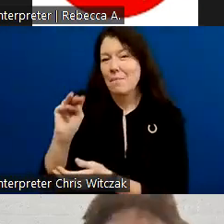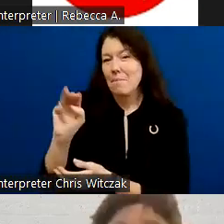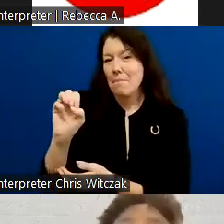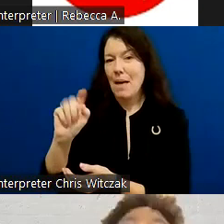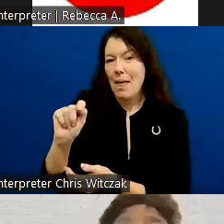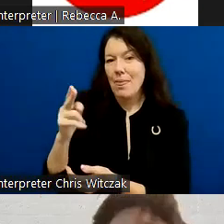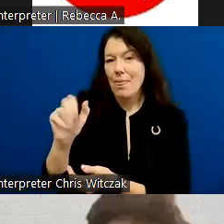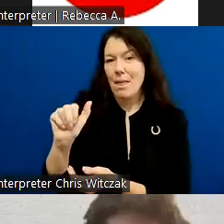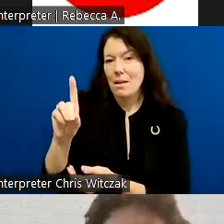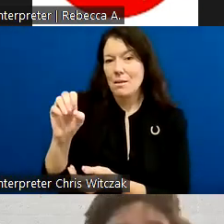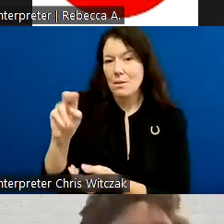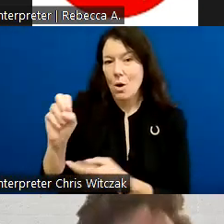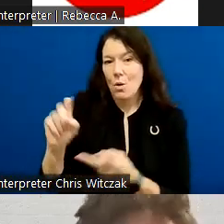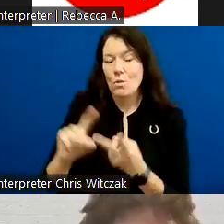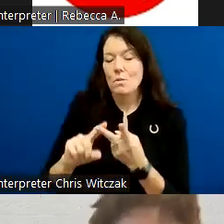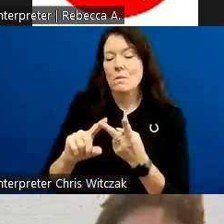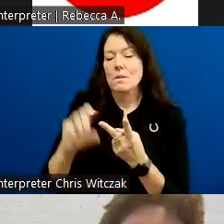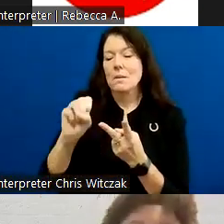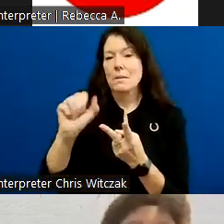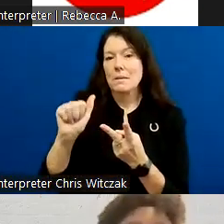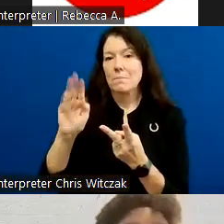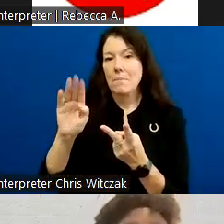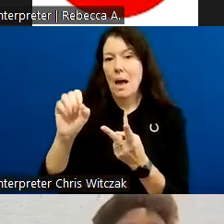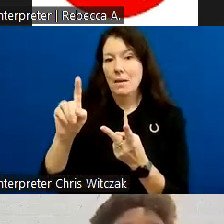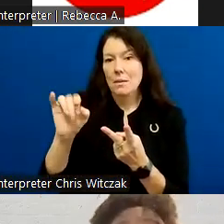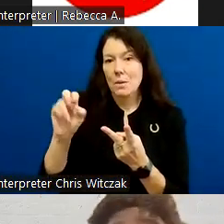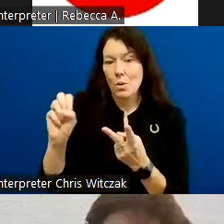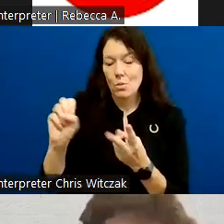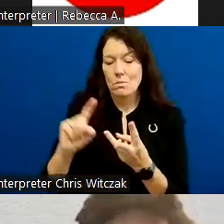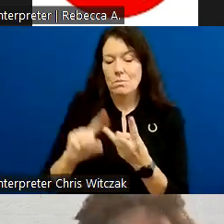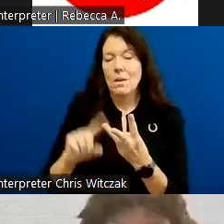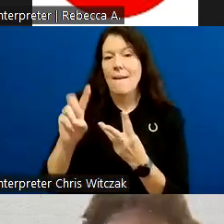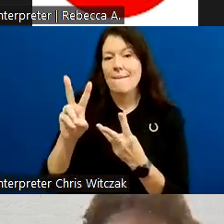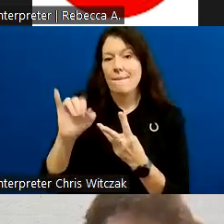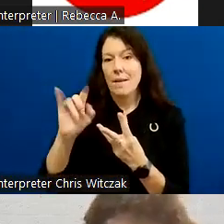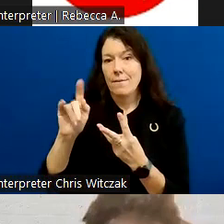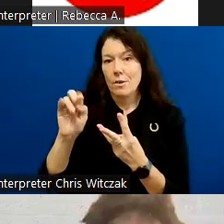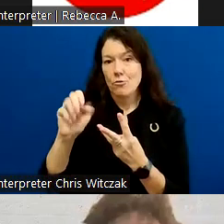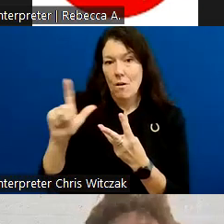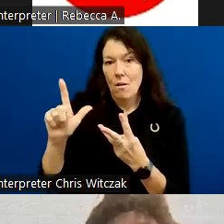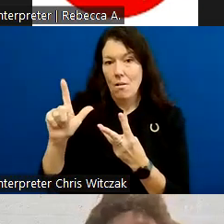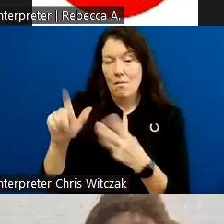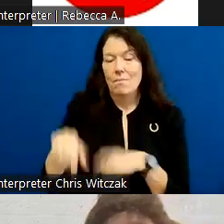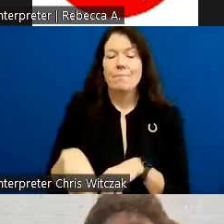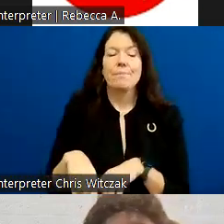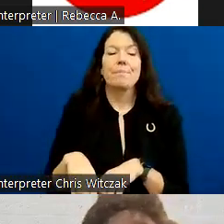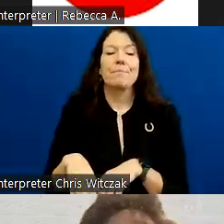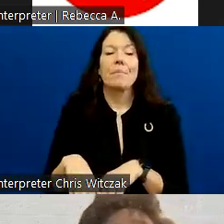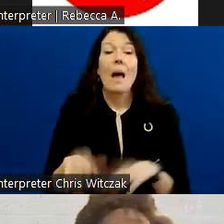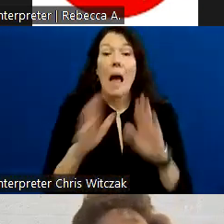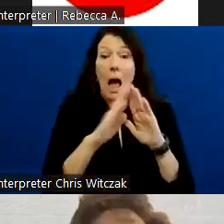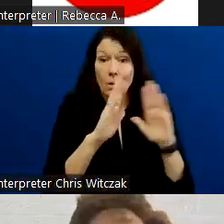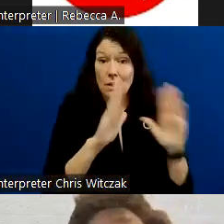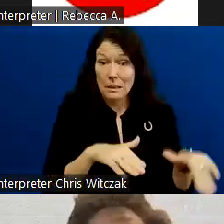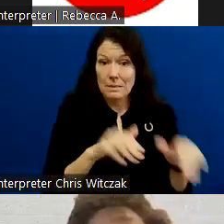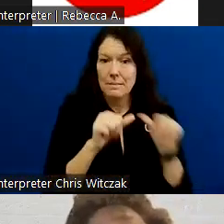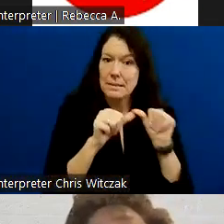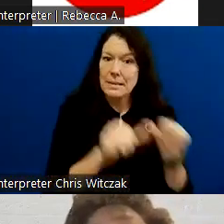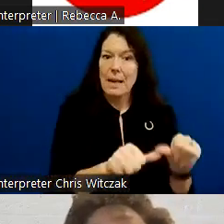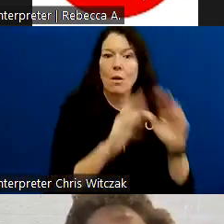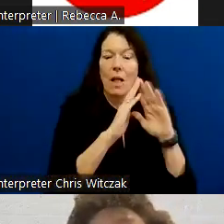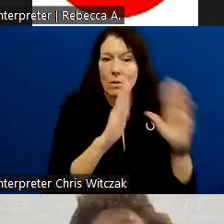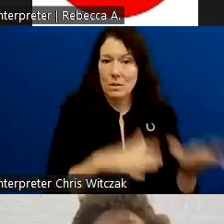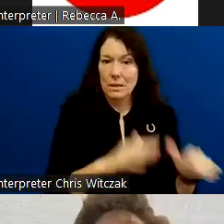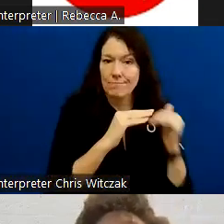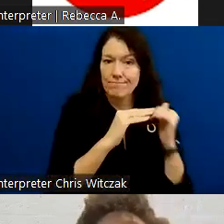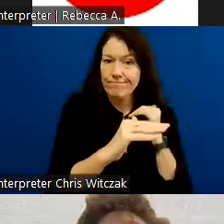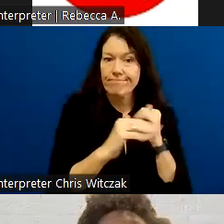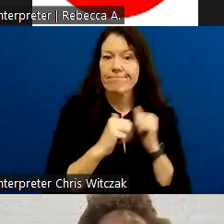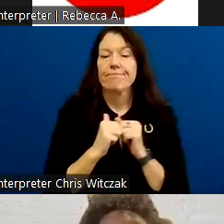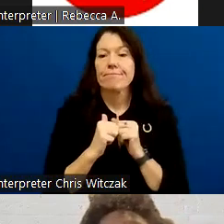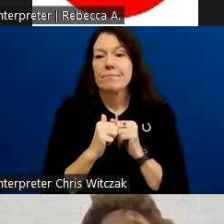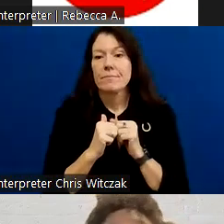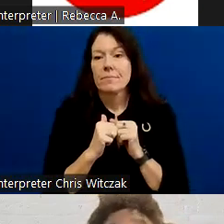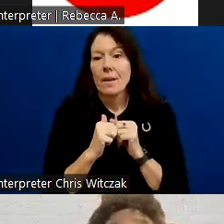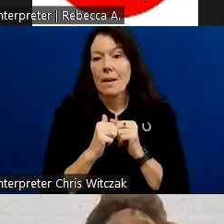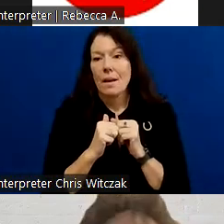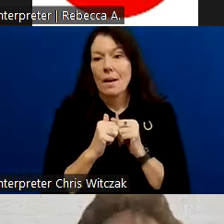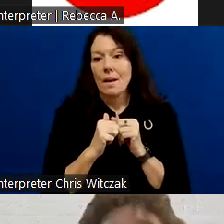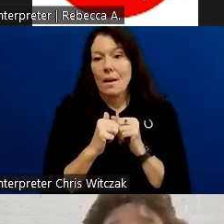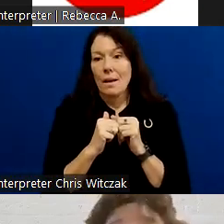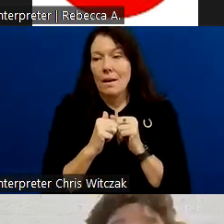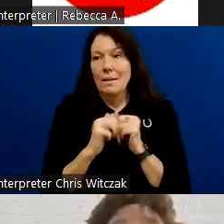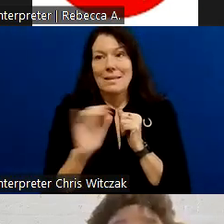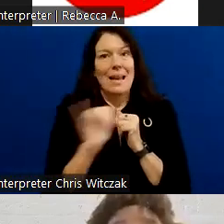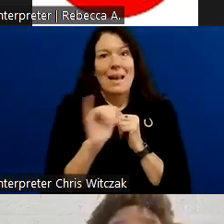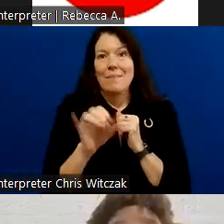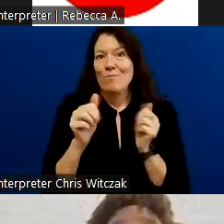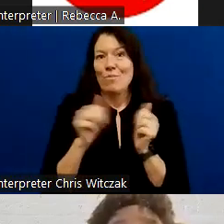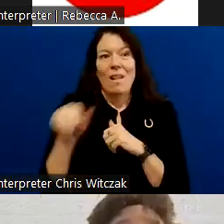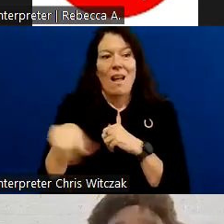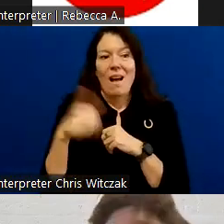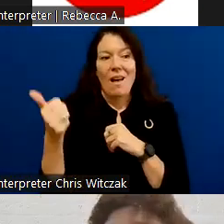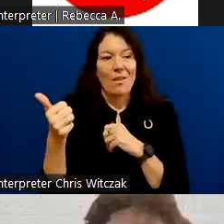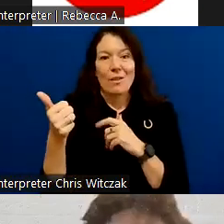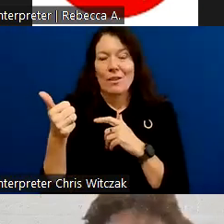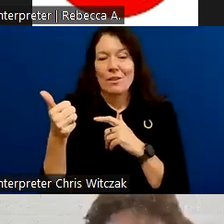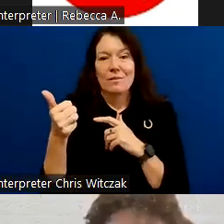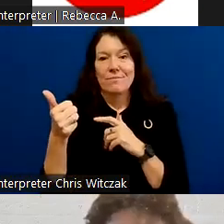um housing stable housing uh just like um with any uh other population that we're working